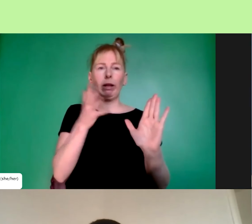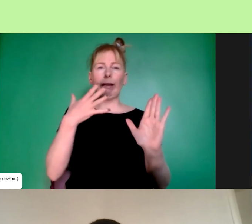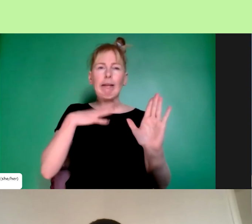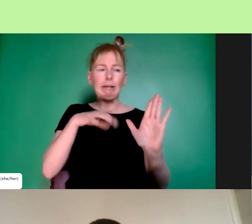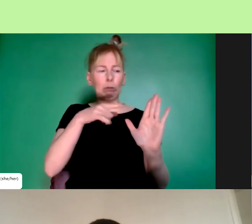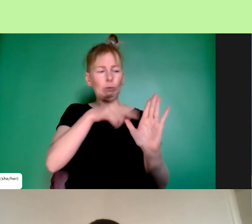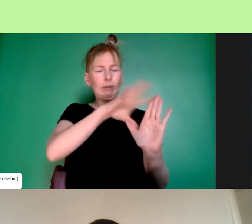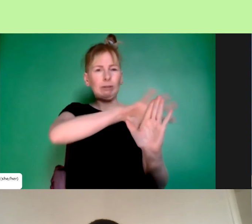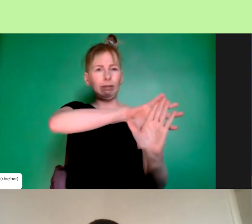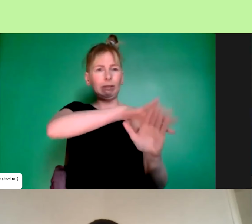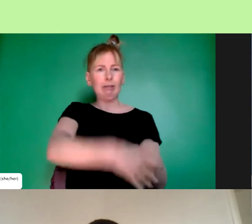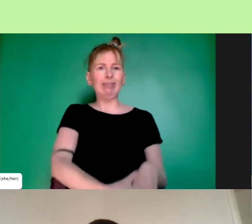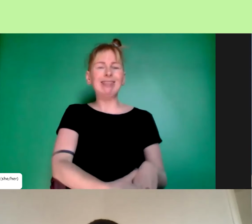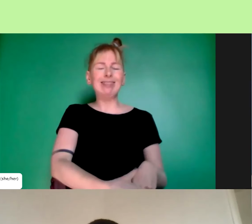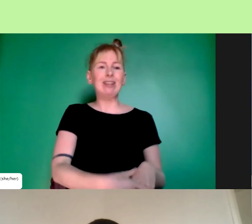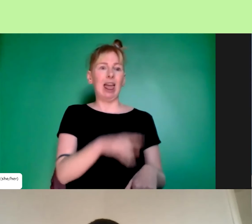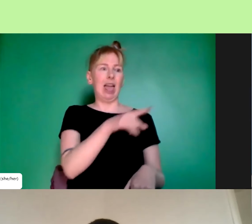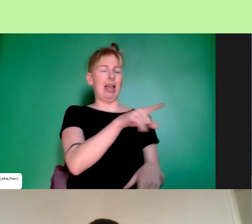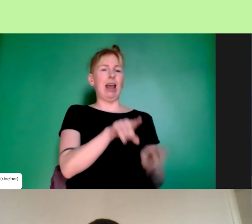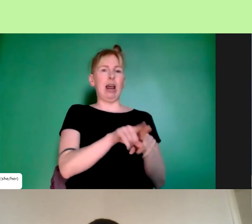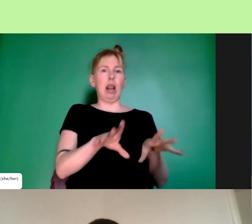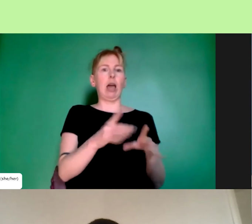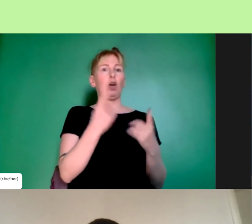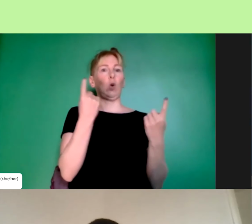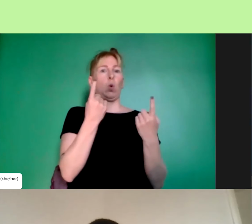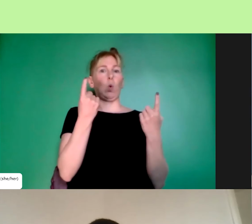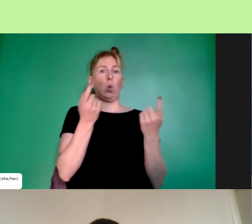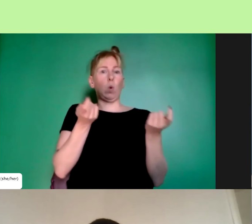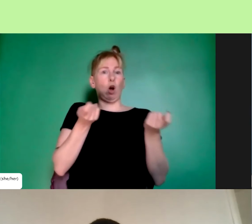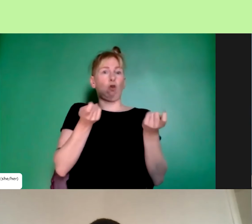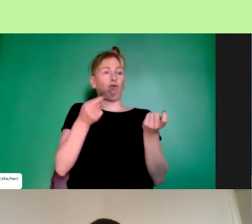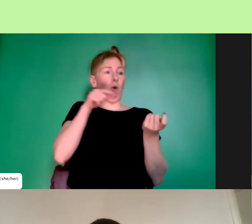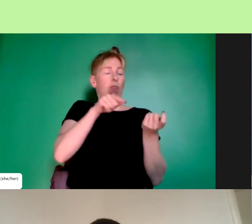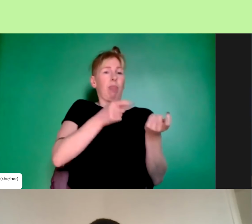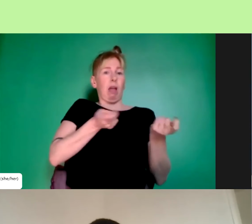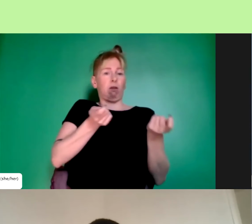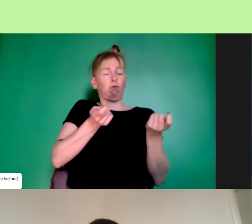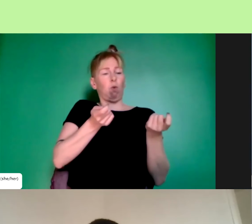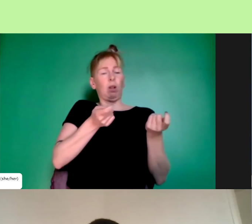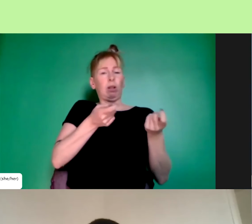To without, without, like, I can, you can, but I think you've got to actually hack the tools,